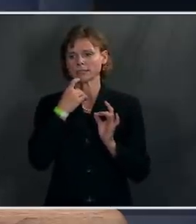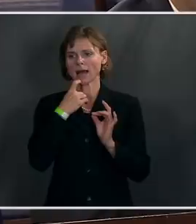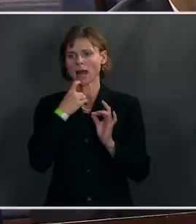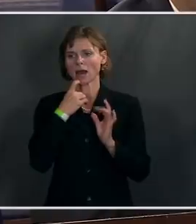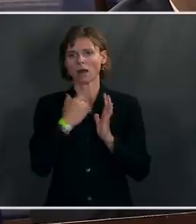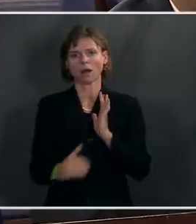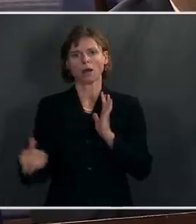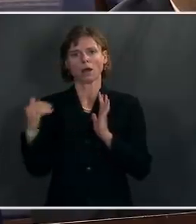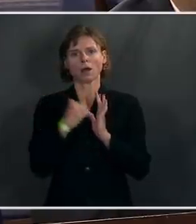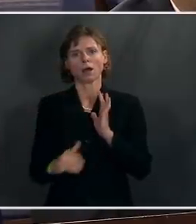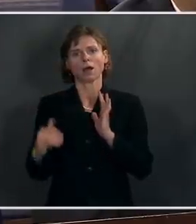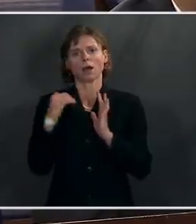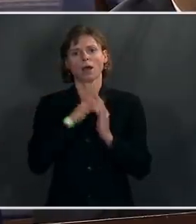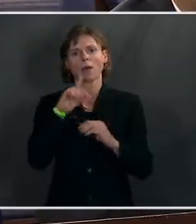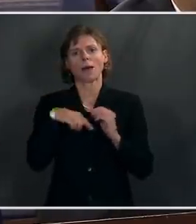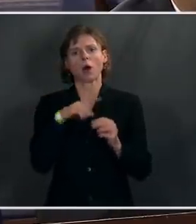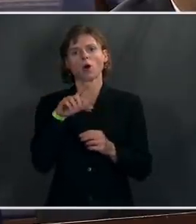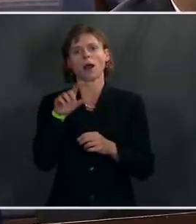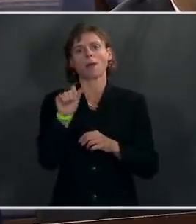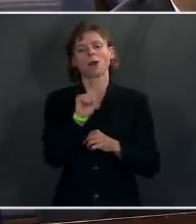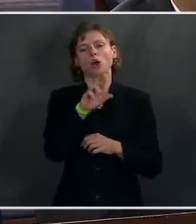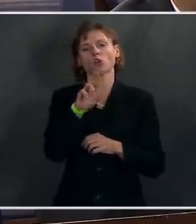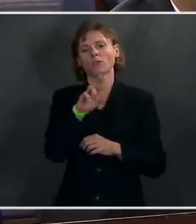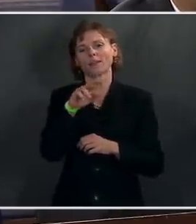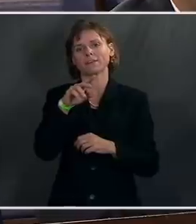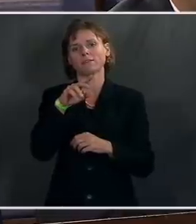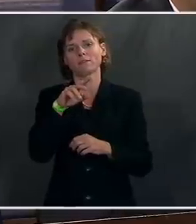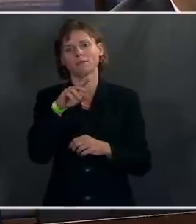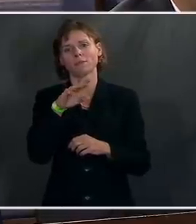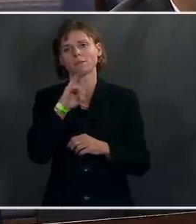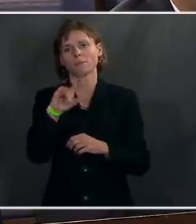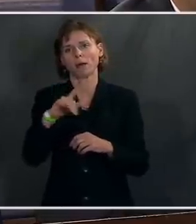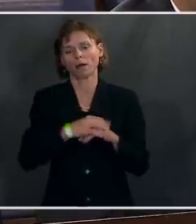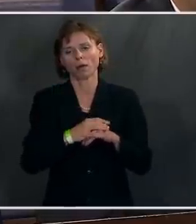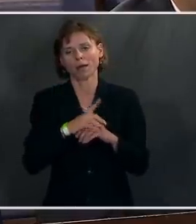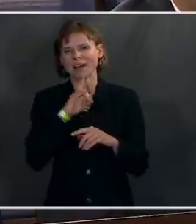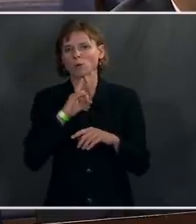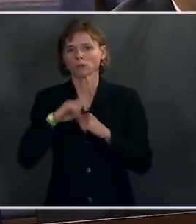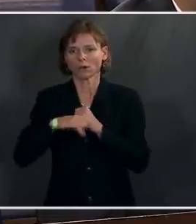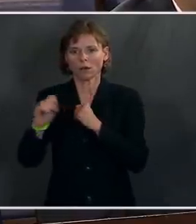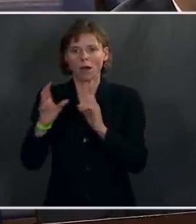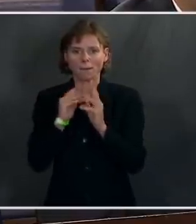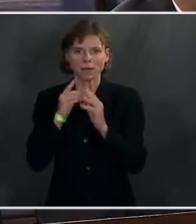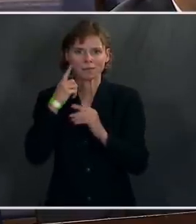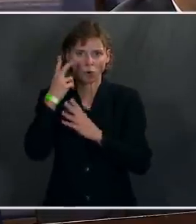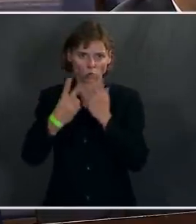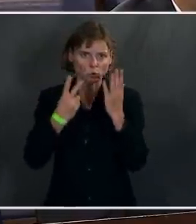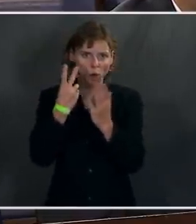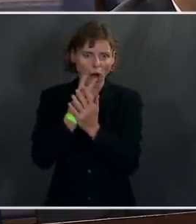Did any other issue come up? It was quite a lengthy meeting. A couple hours. I wondered if the President brought up anything